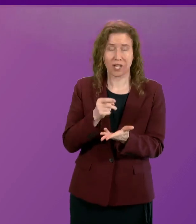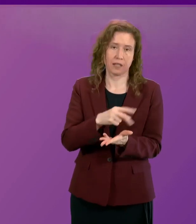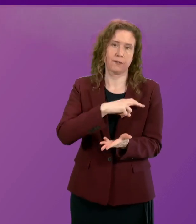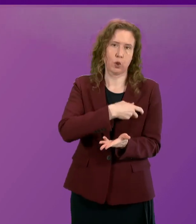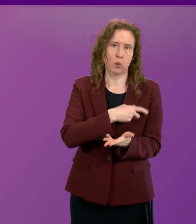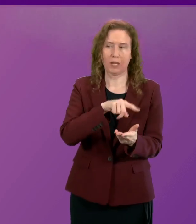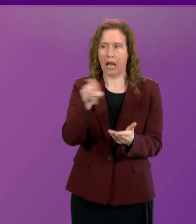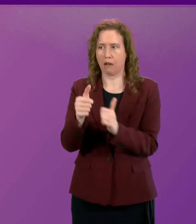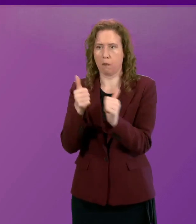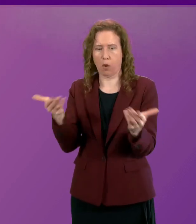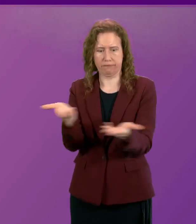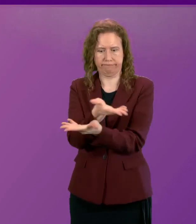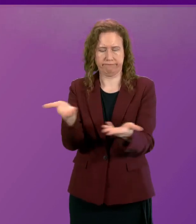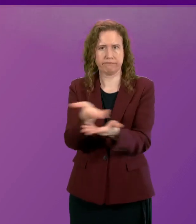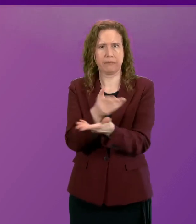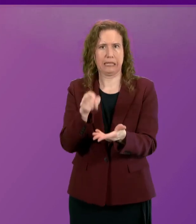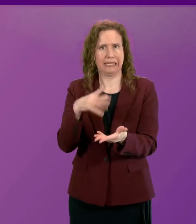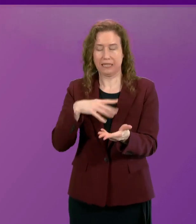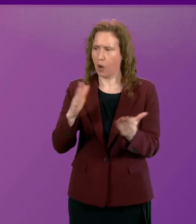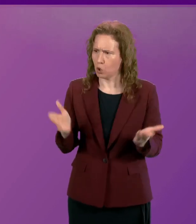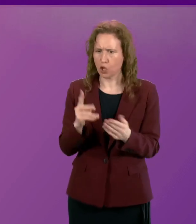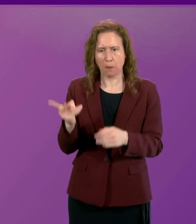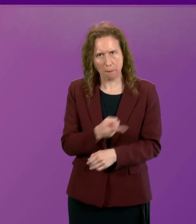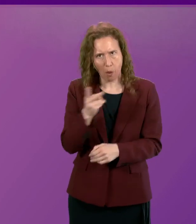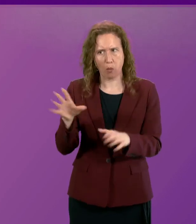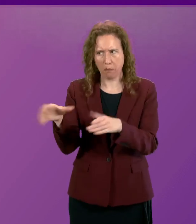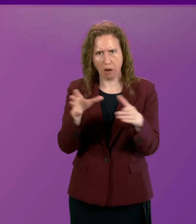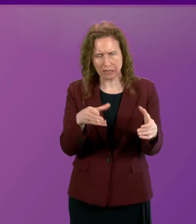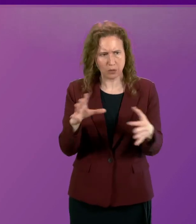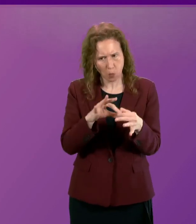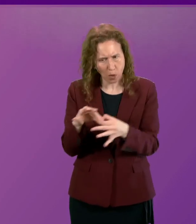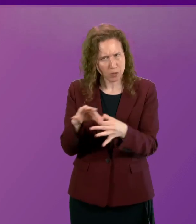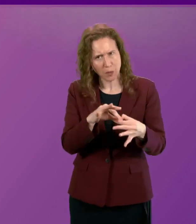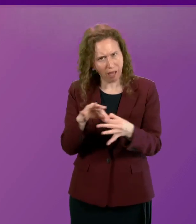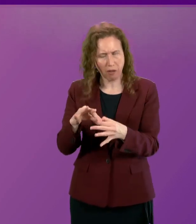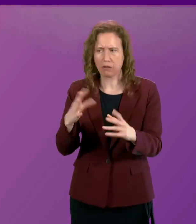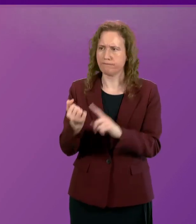and employers, so I would urge both parties to work together to reach an agreement that